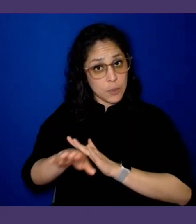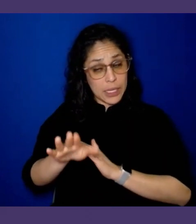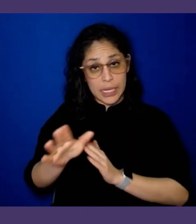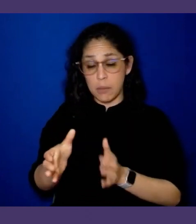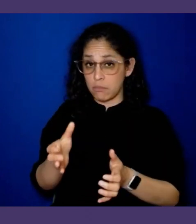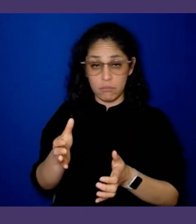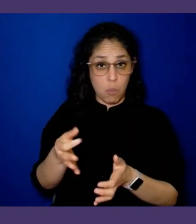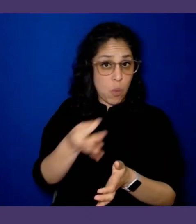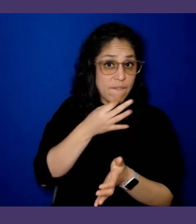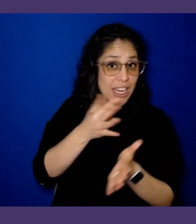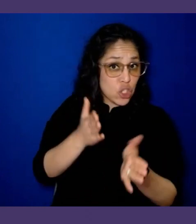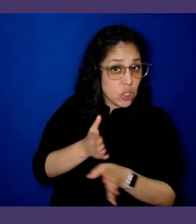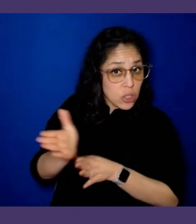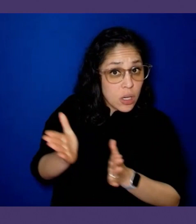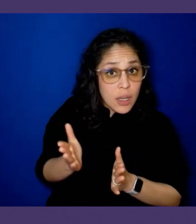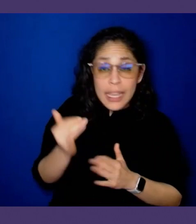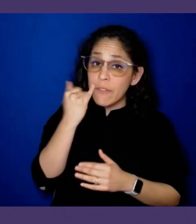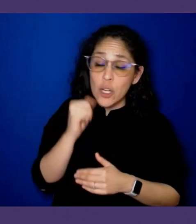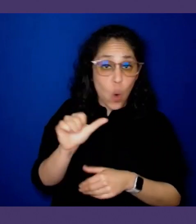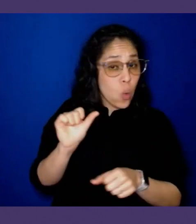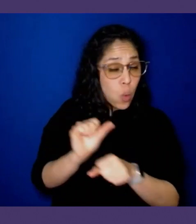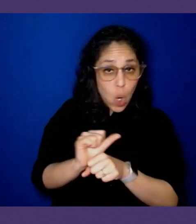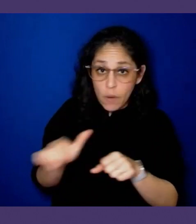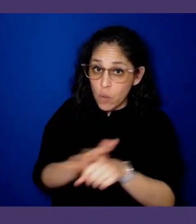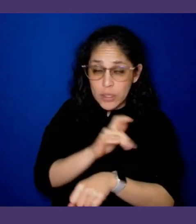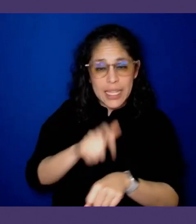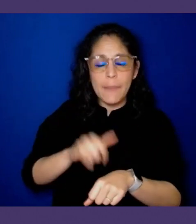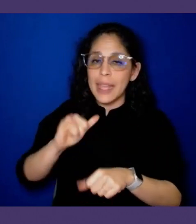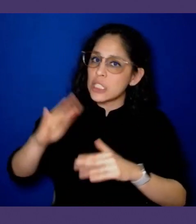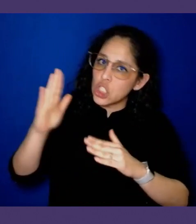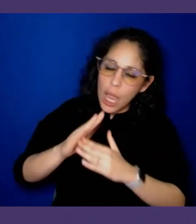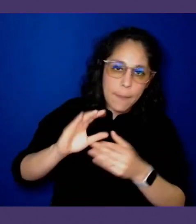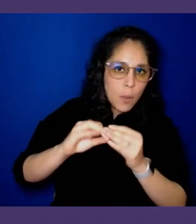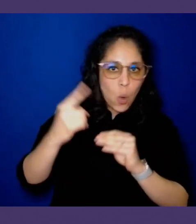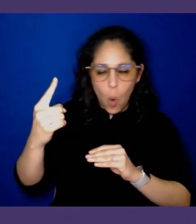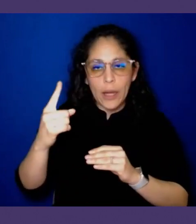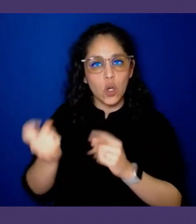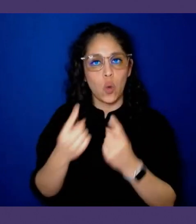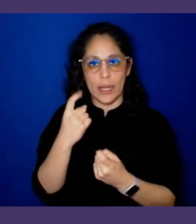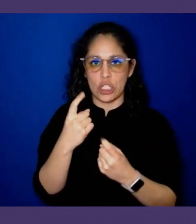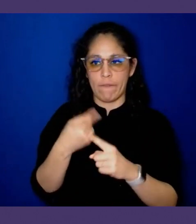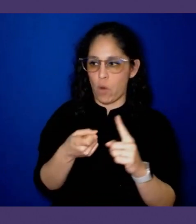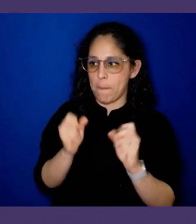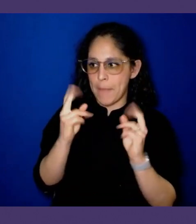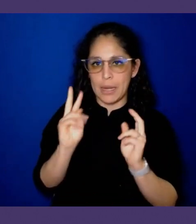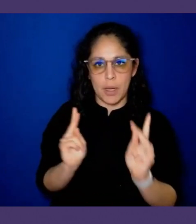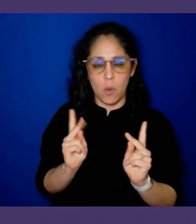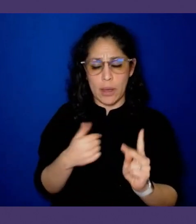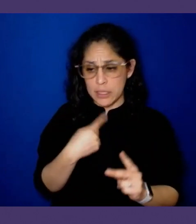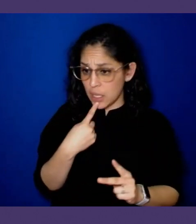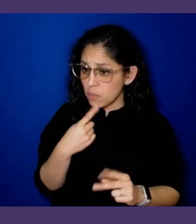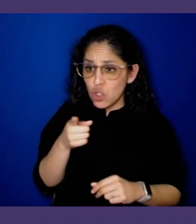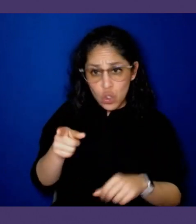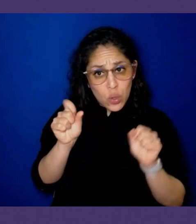Nonstop, that is the top question I get from individuals. My answer is always, you can be an accessibility champion no matter